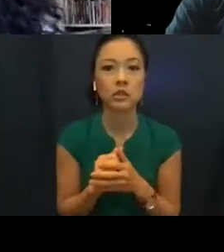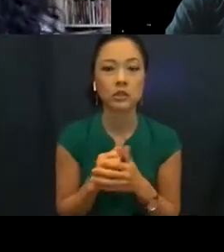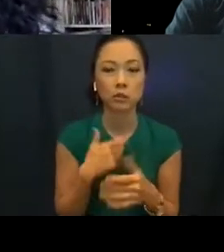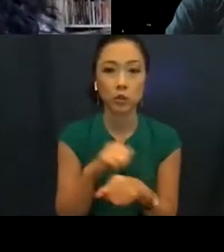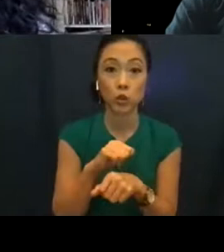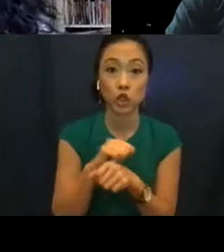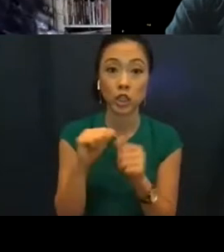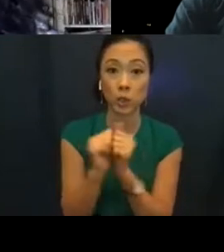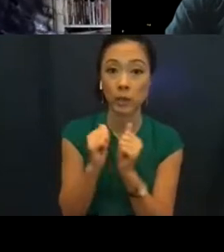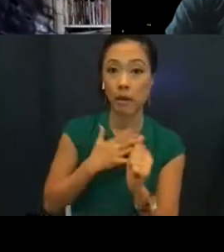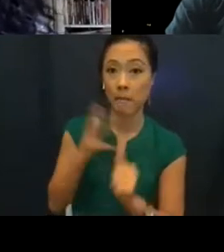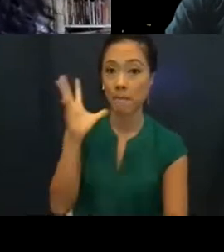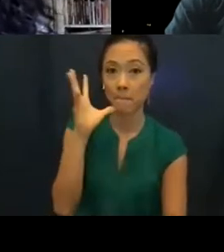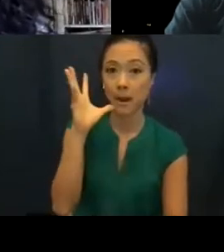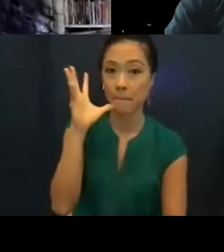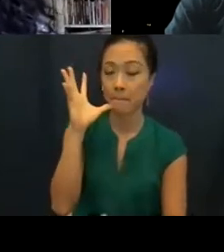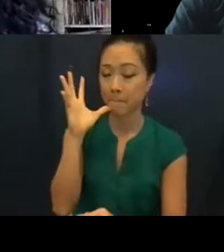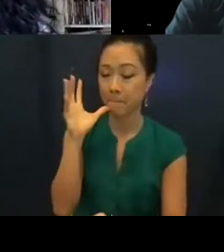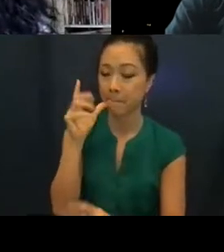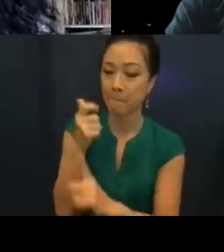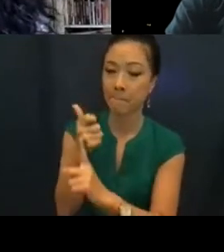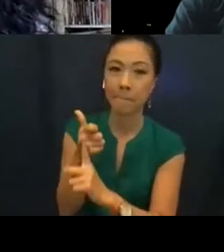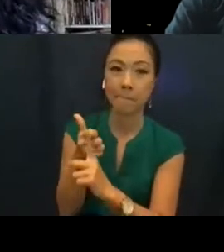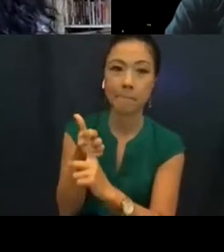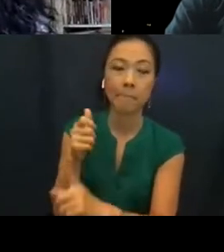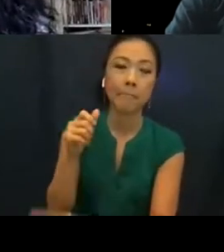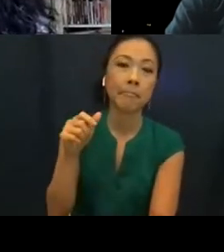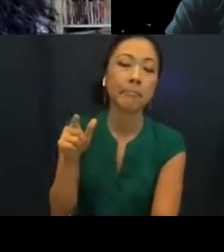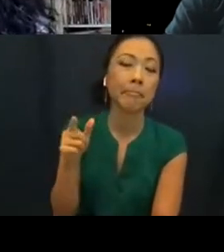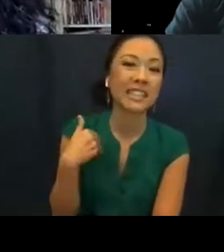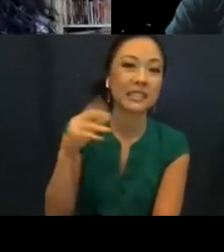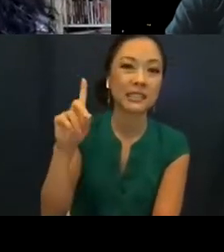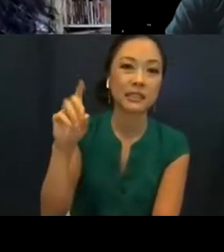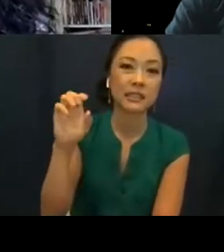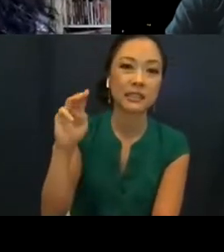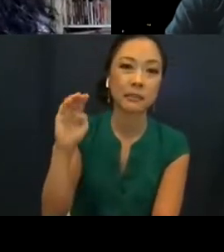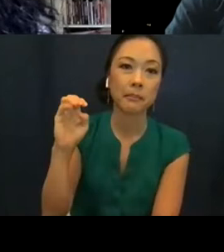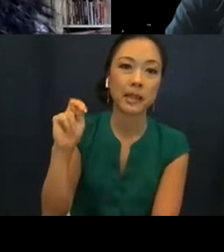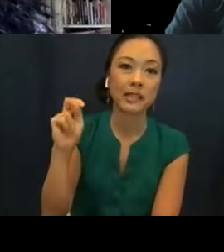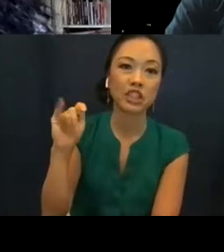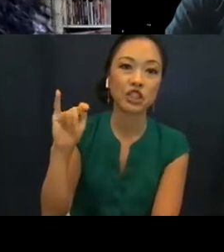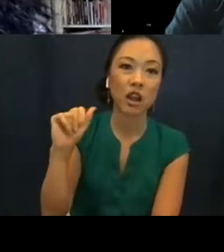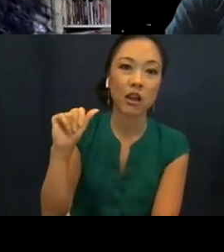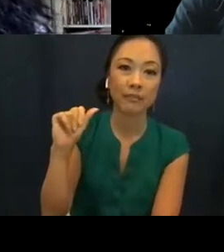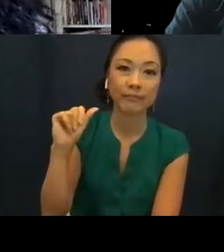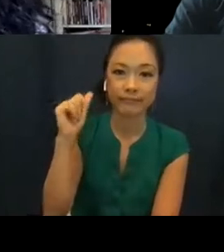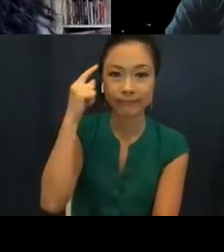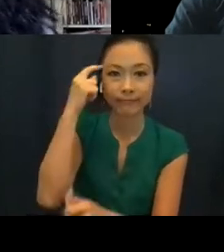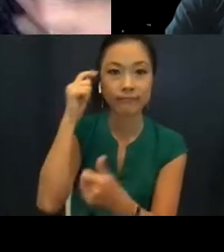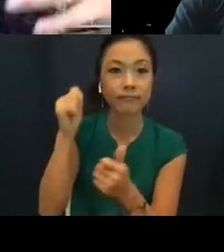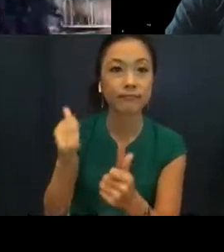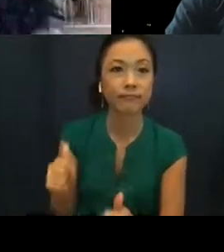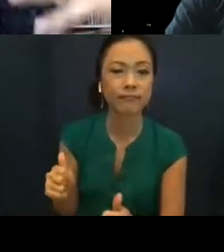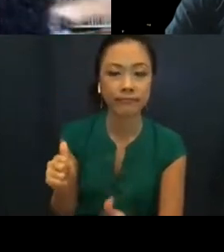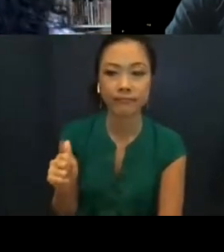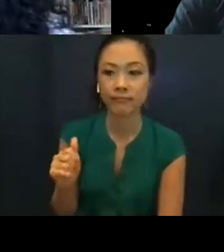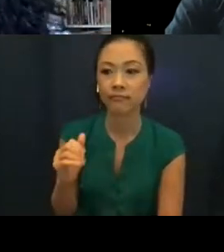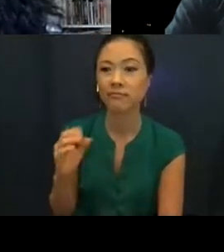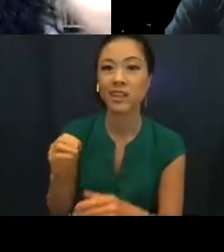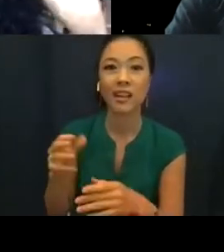and also in a wheelchair and also has problems hearing and connecting over this